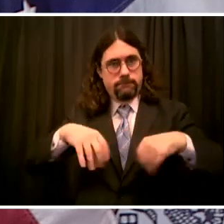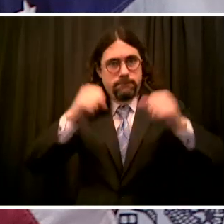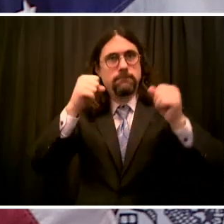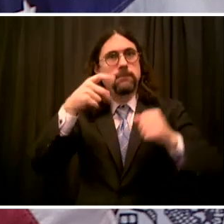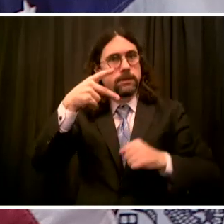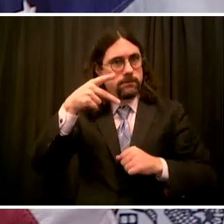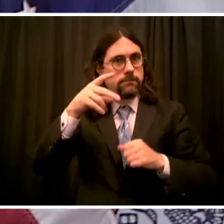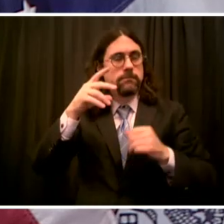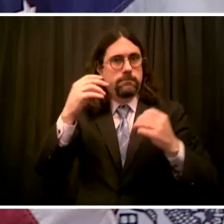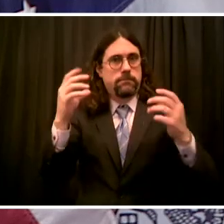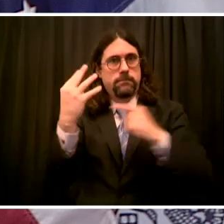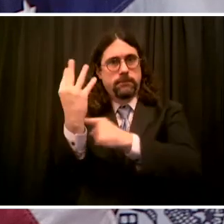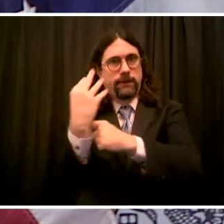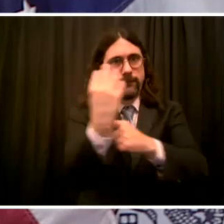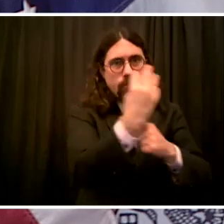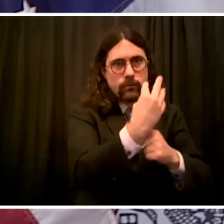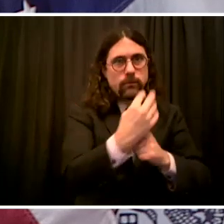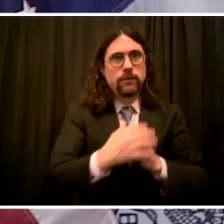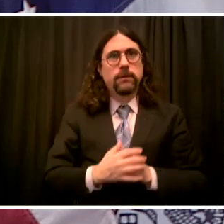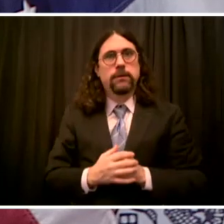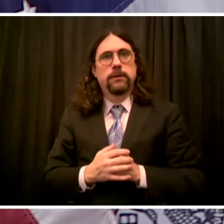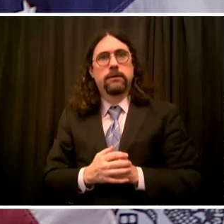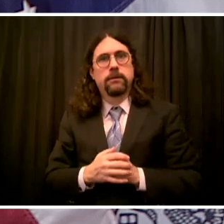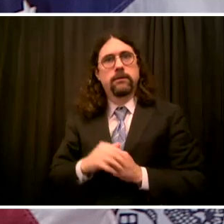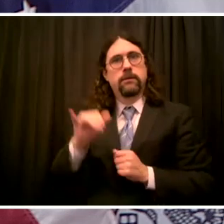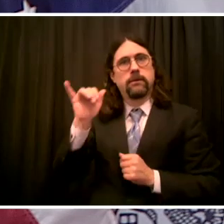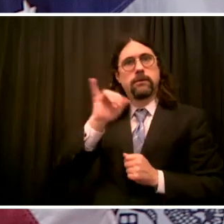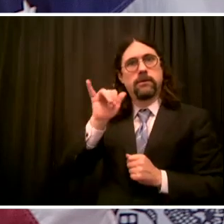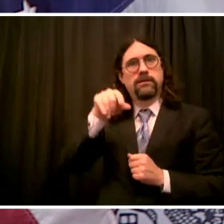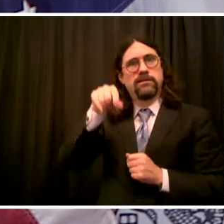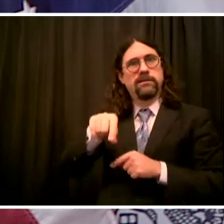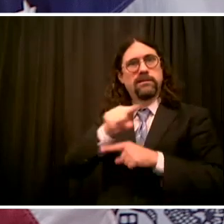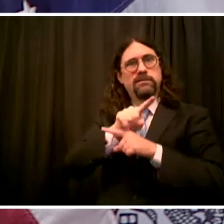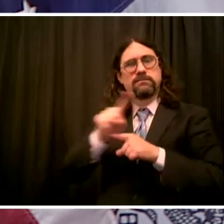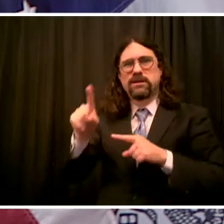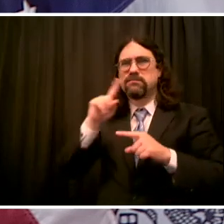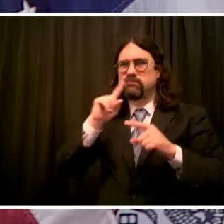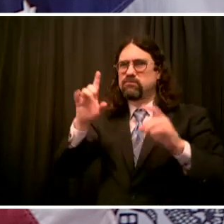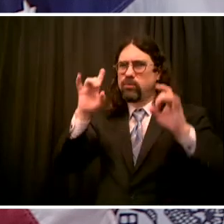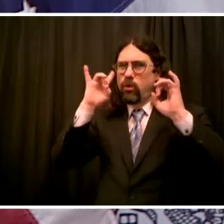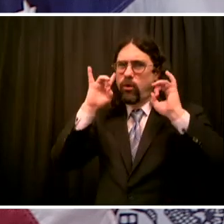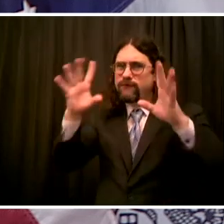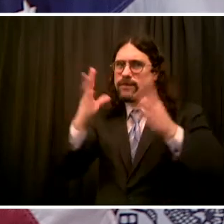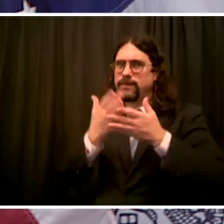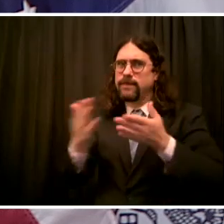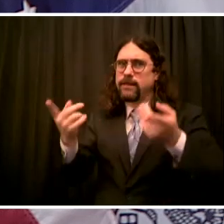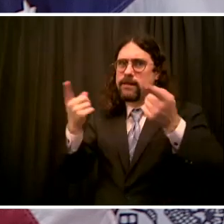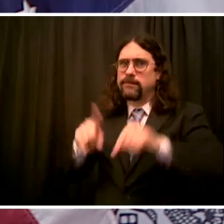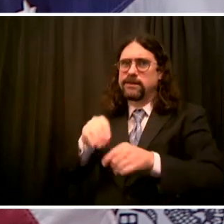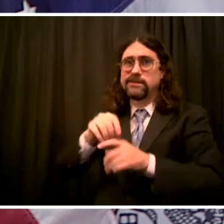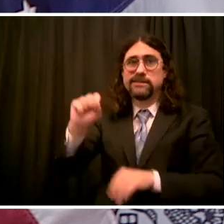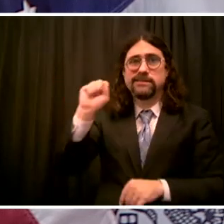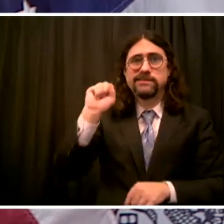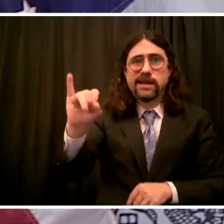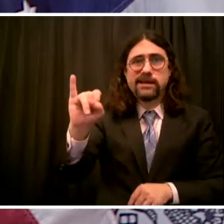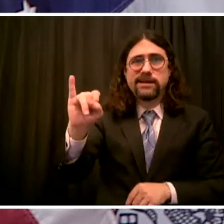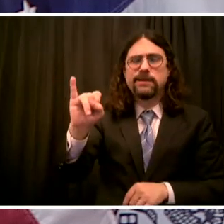ROUTINE. WE DID -- WE HAD A STAND-UP THIS EKWE WITH THAT TERRIBLE INCIDENT IN STTAEN ISLAND. BUT THAT WOULD BE PROBABLY THE